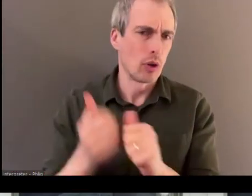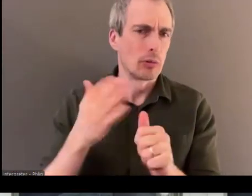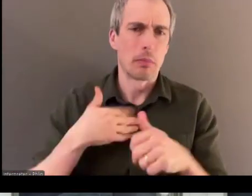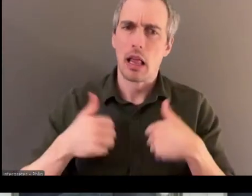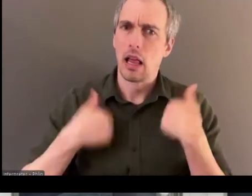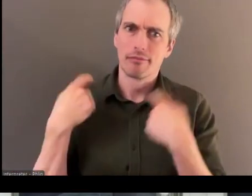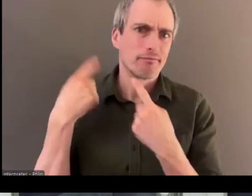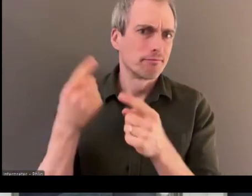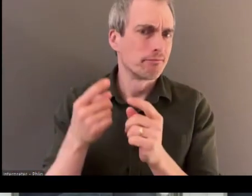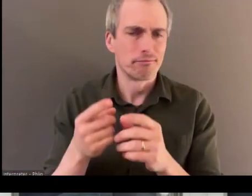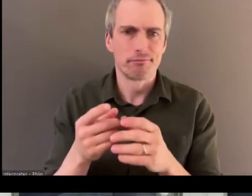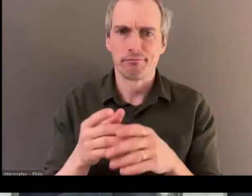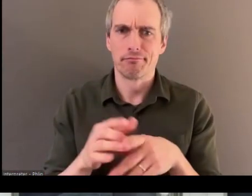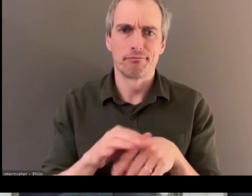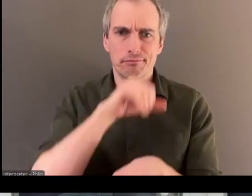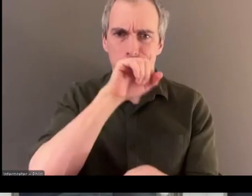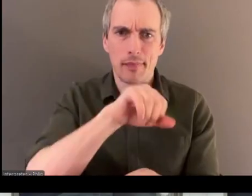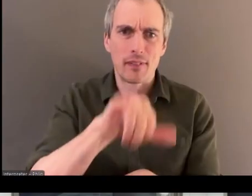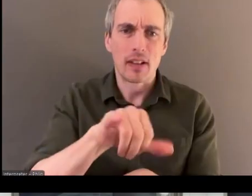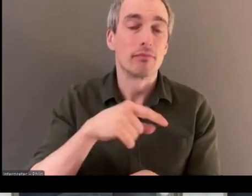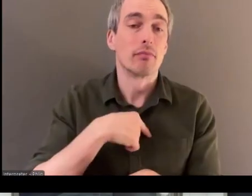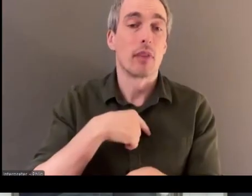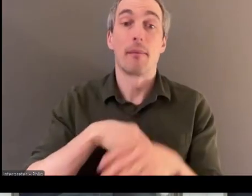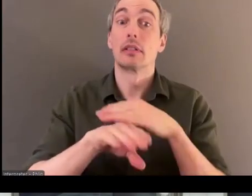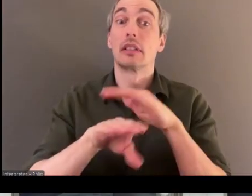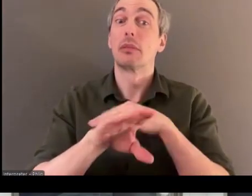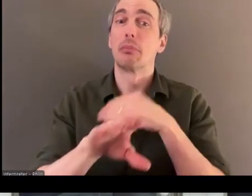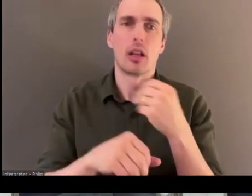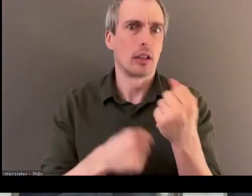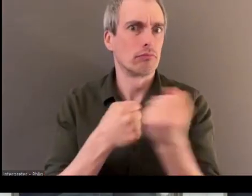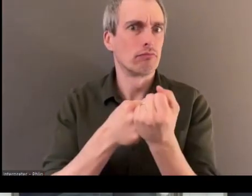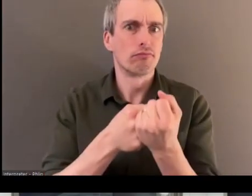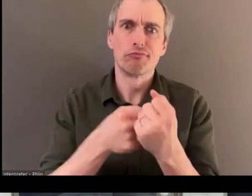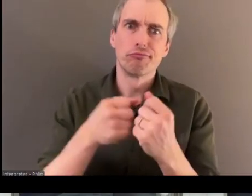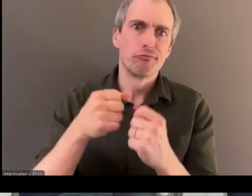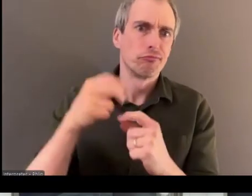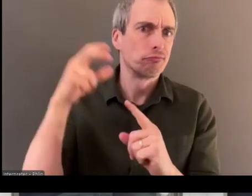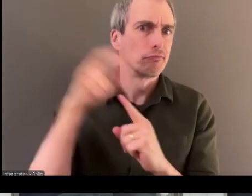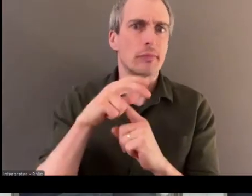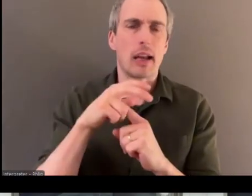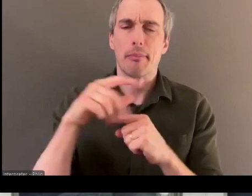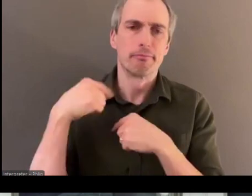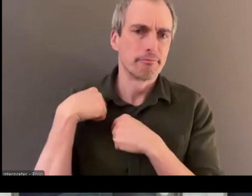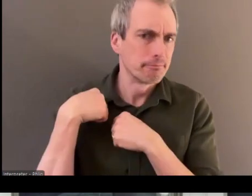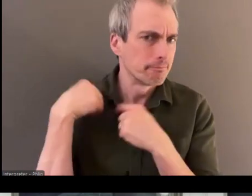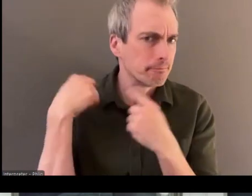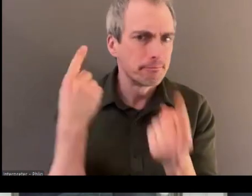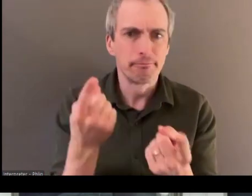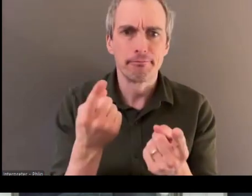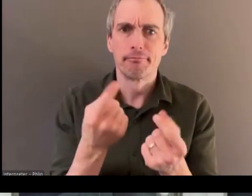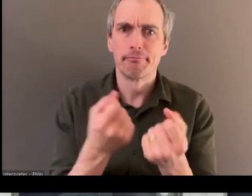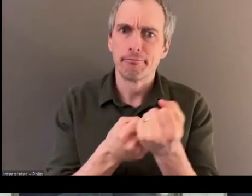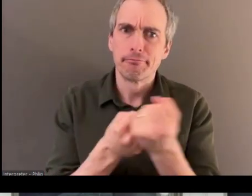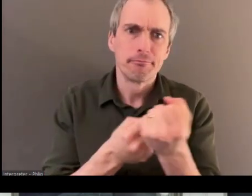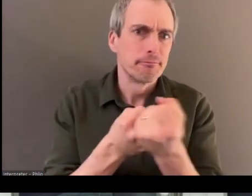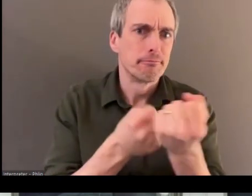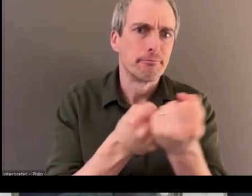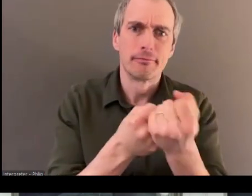Everything I've worked on in the last several years has been focused on making the internet more